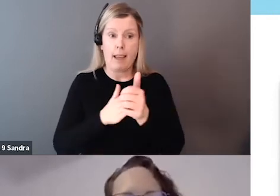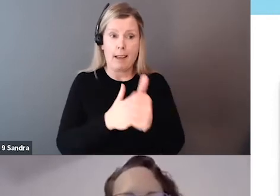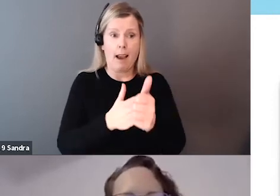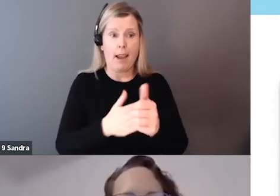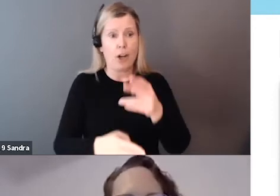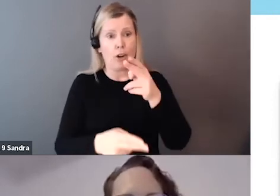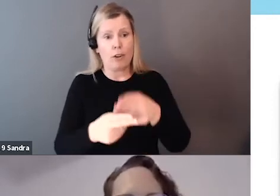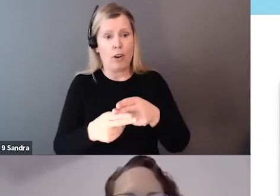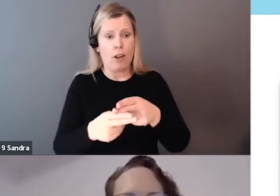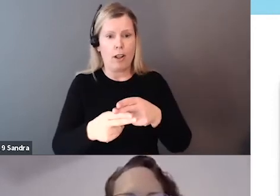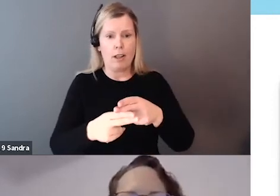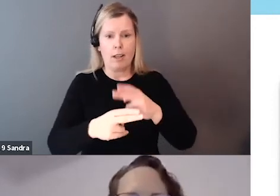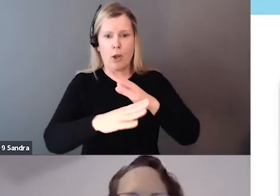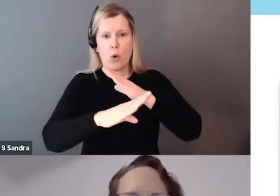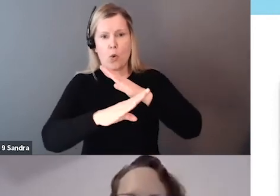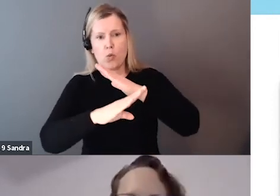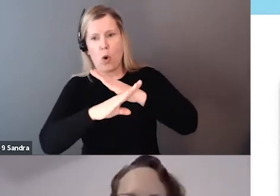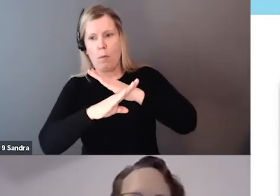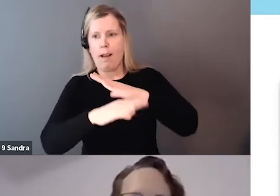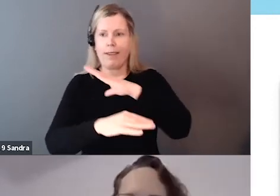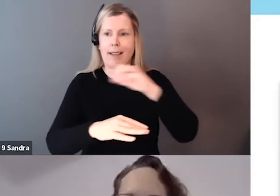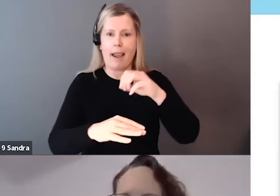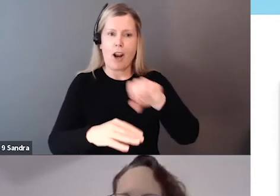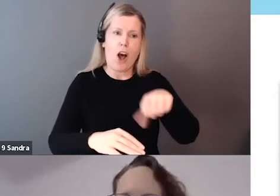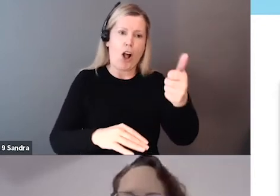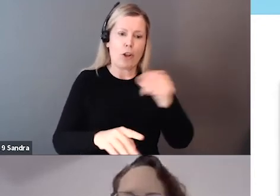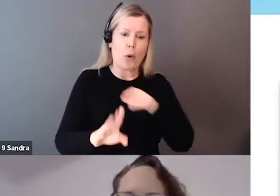Roadblocks & Alternate Routes: Practical Strategies for Managing Mental Health and